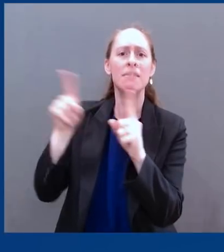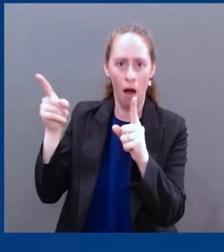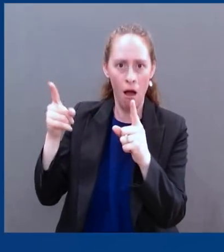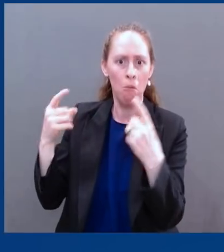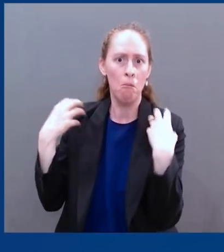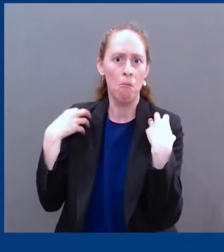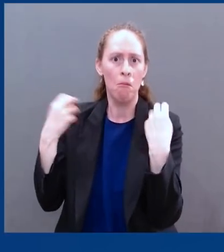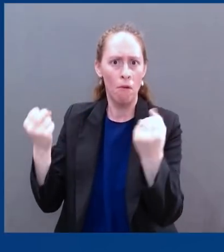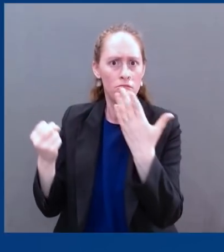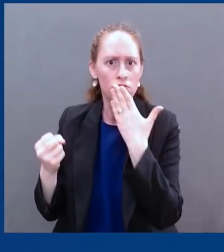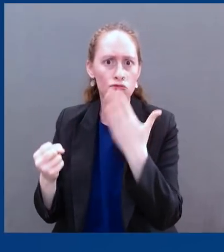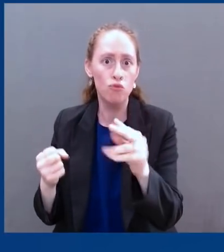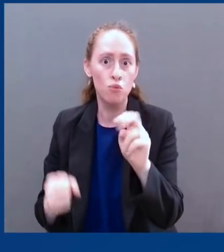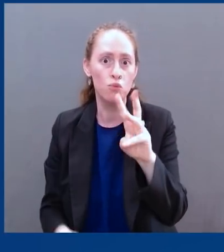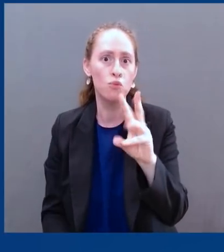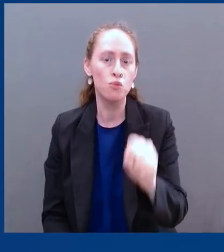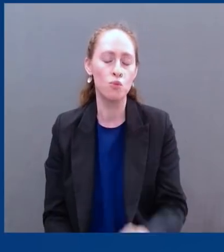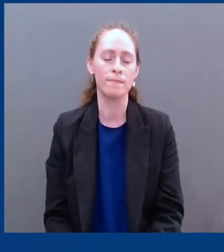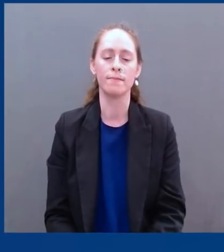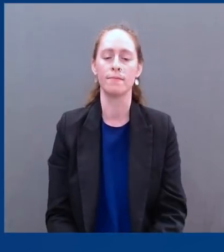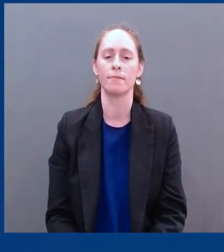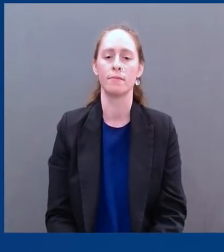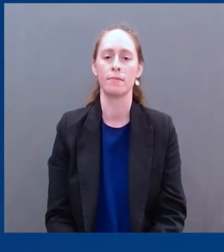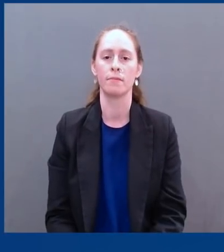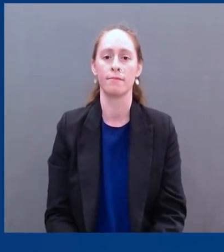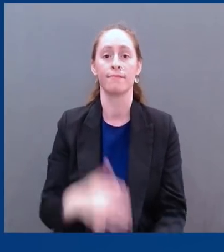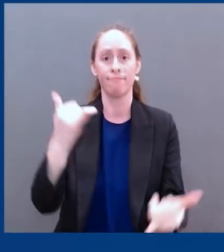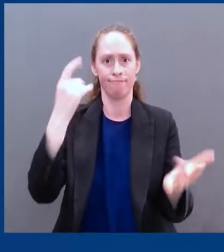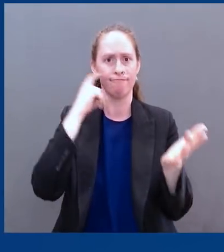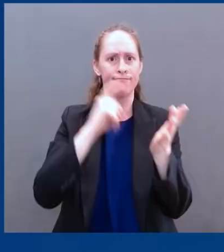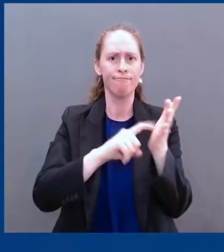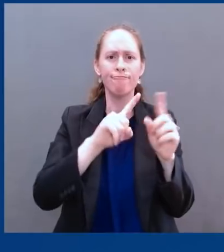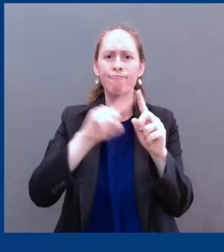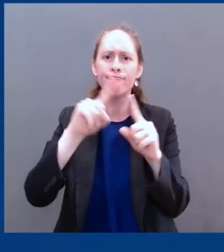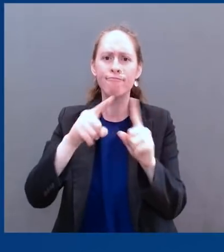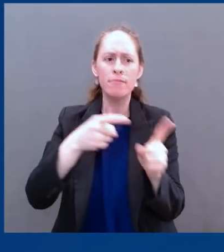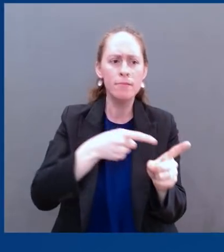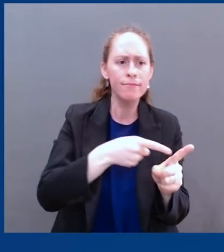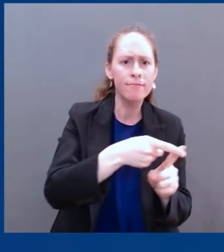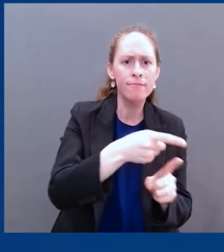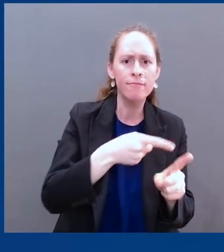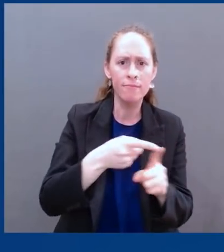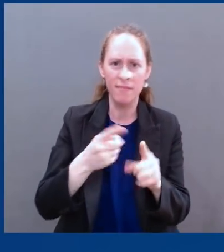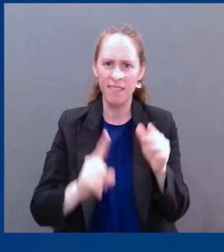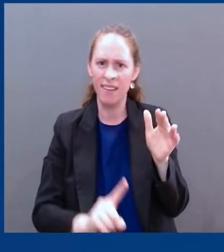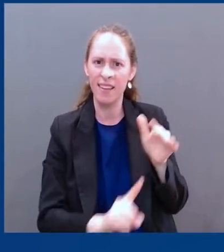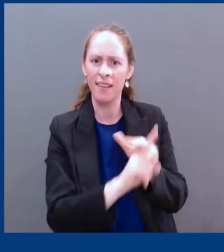as we get more variants, we have to make sure -- and we have been fortunate for drugs like Paxlovid